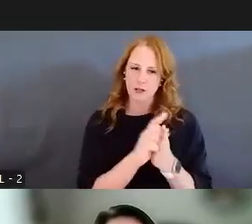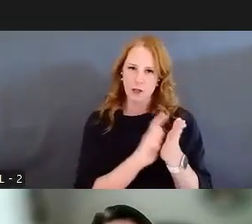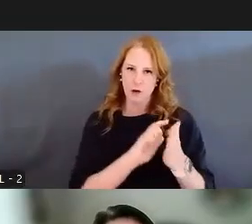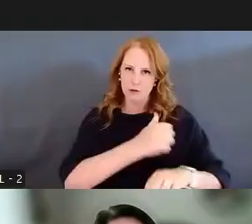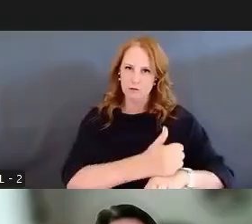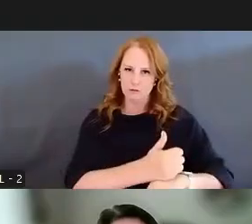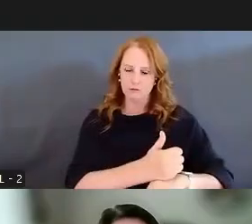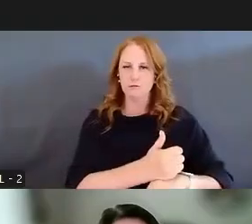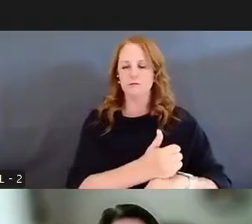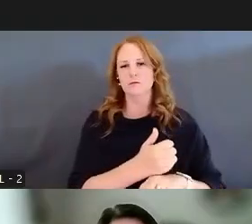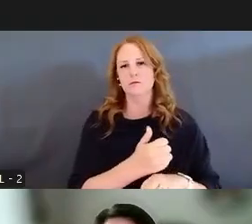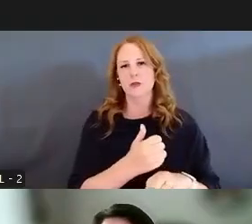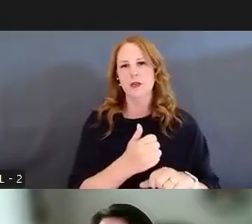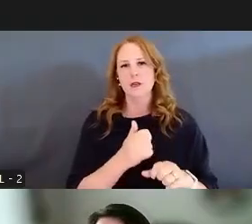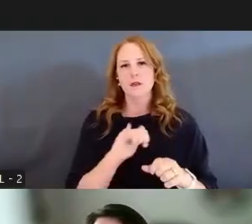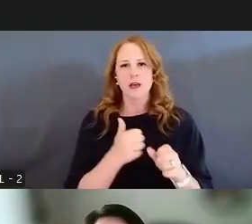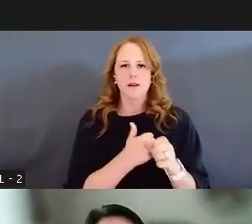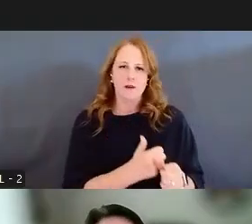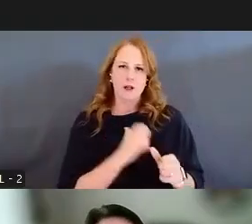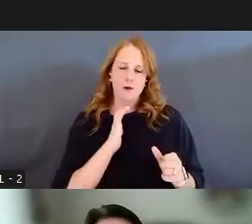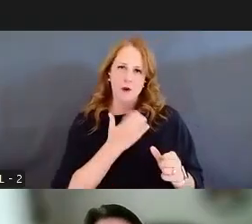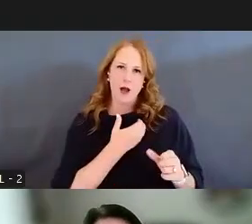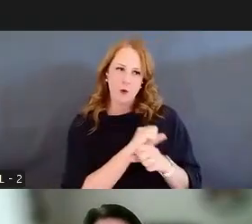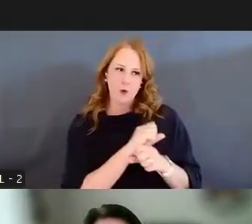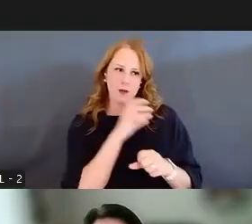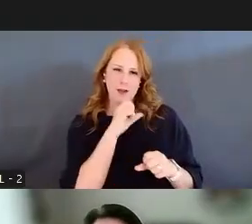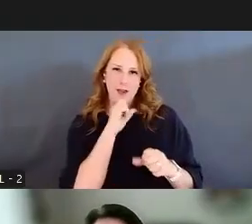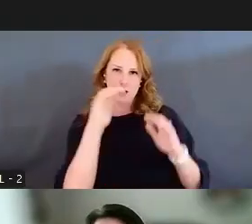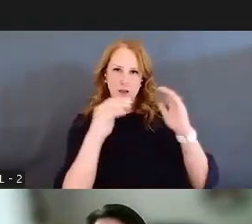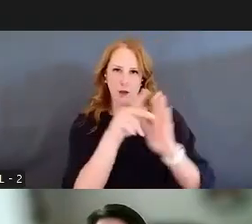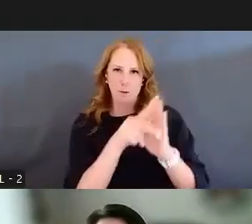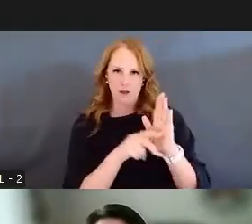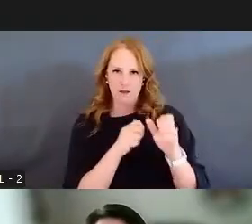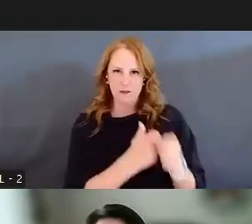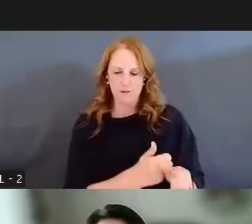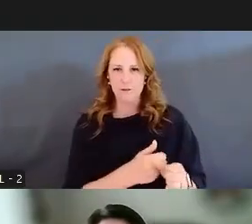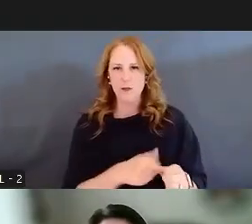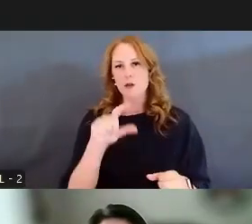so it followed our working age adult policy. And then in 2013, the governor had that executive